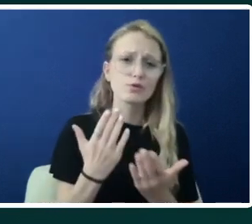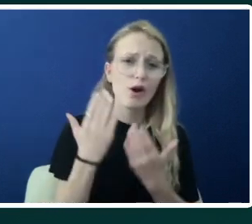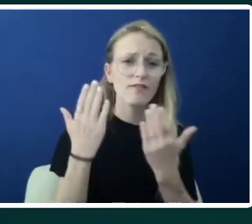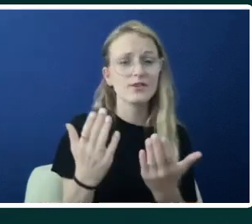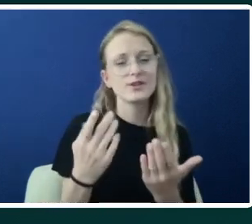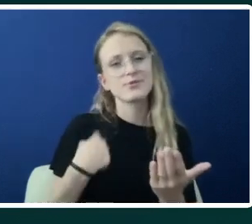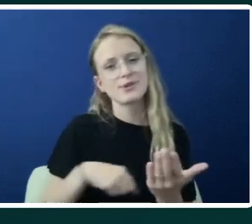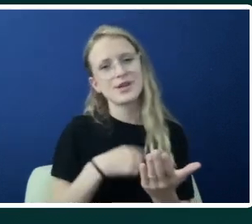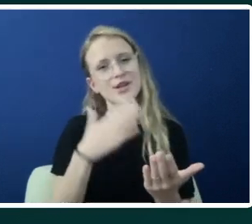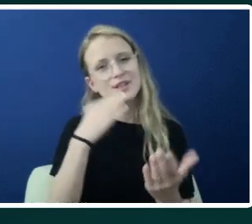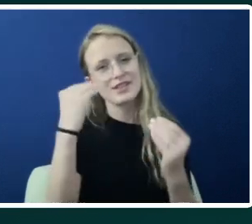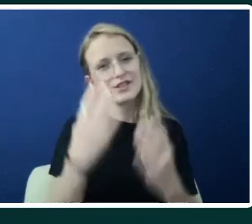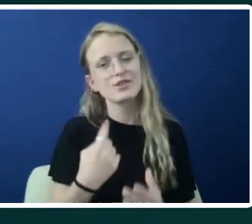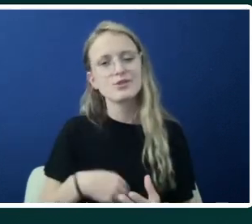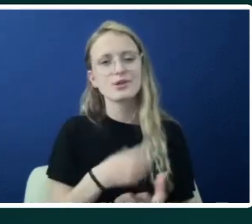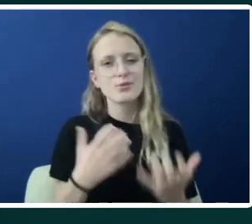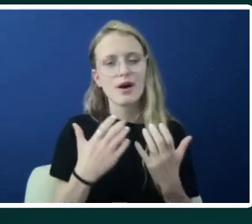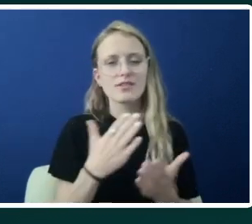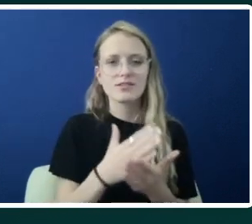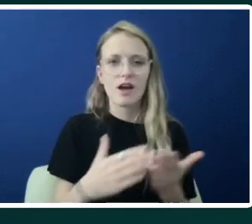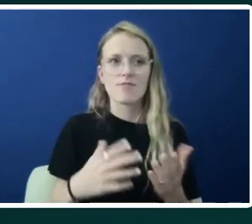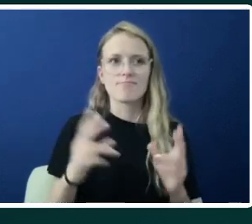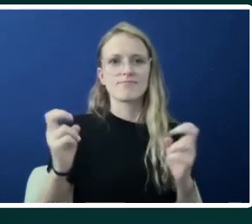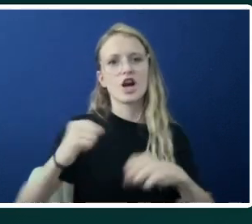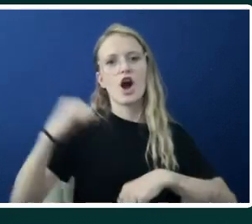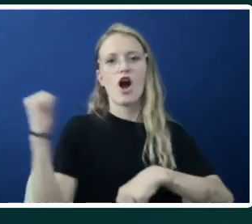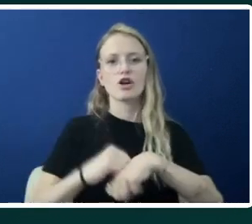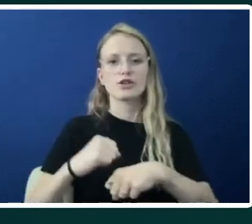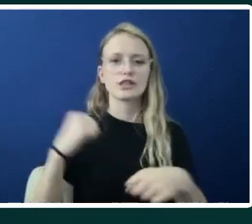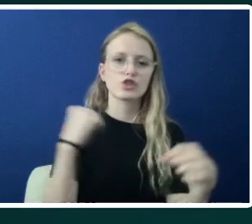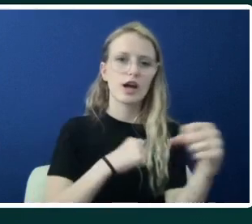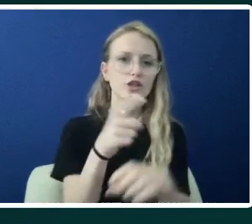we want some concrete strategies that folks could bring with them from this presentation. And so,